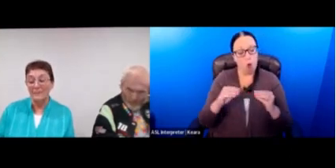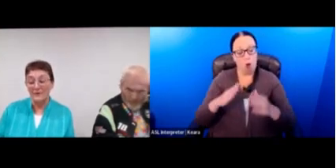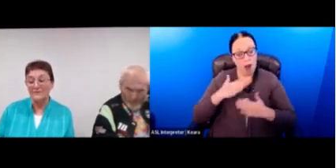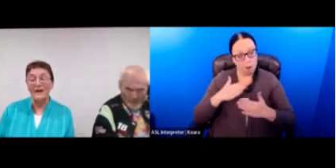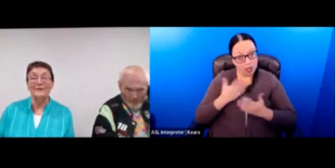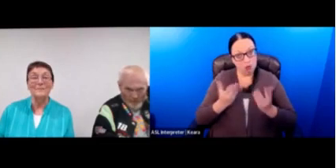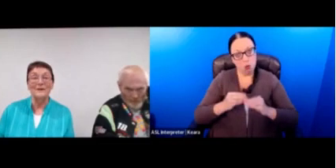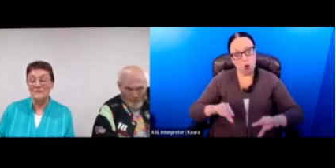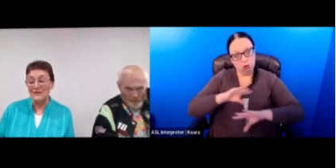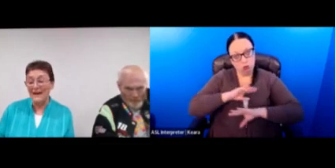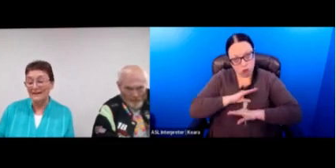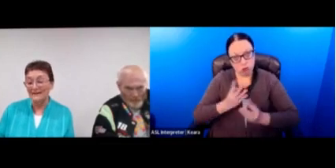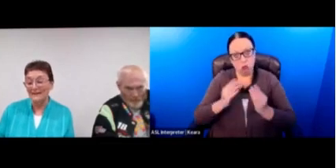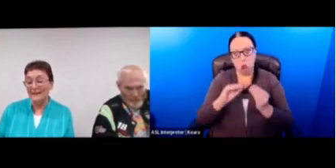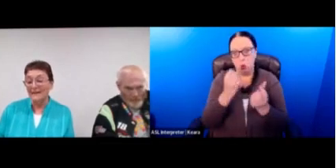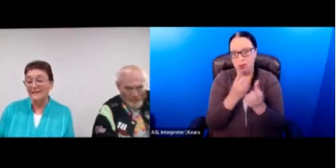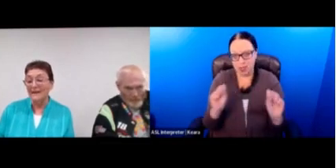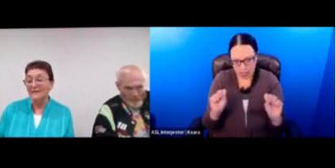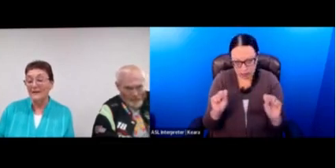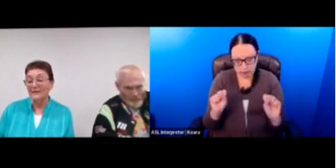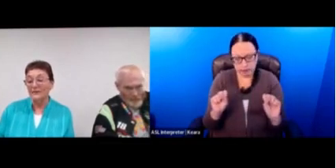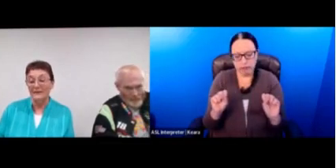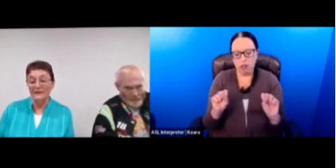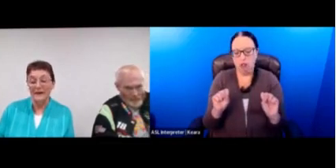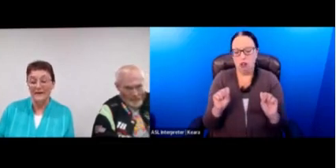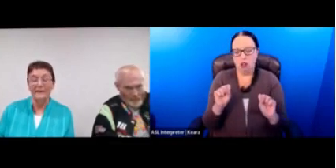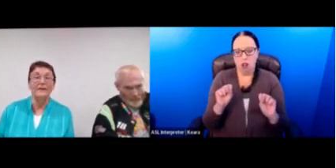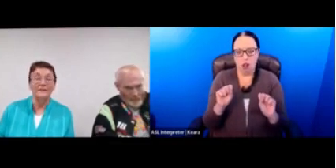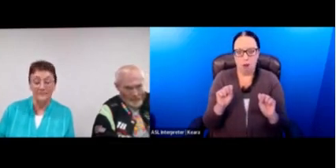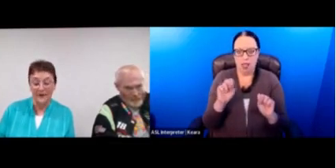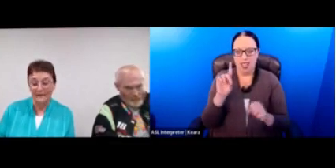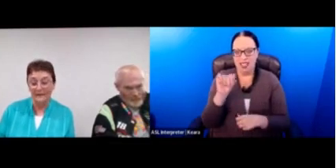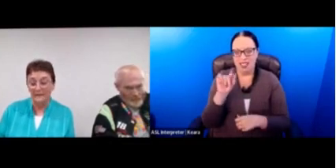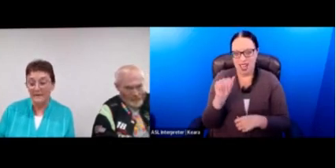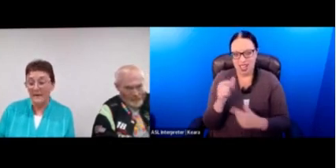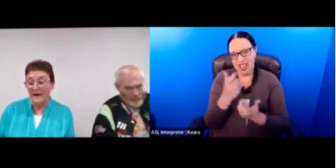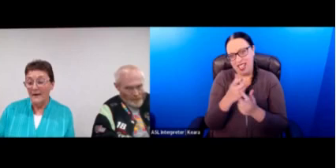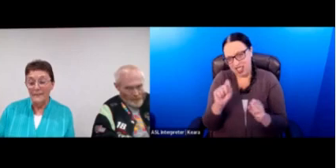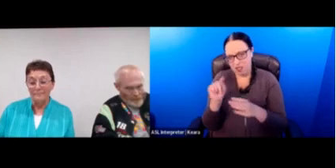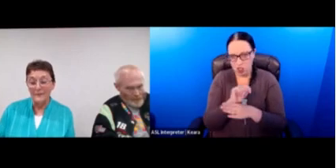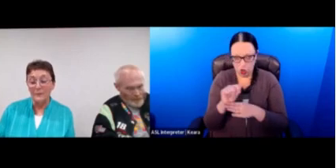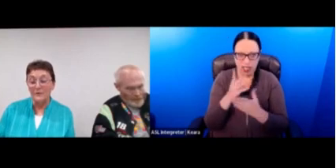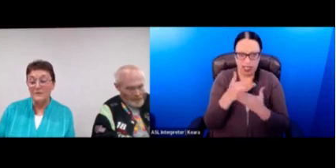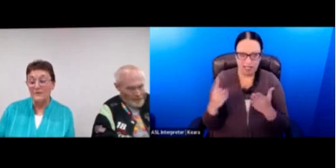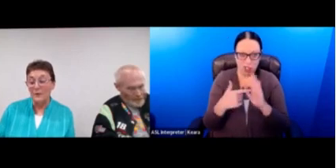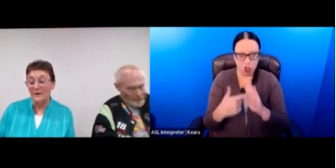our personal outcome measures data set and safety trending data. And here's some findings. People who can choose when and